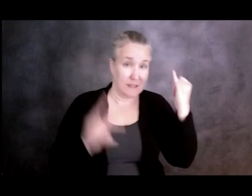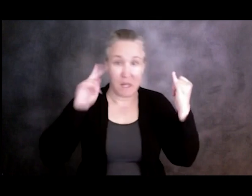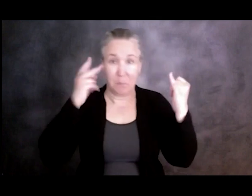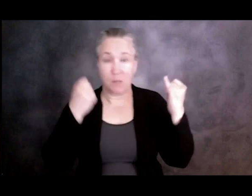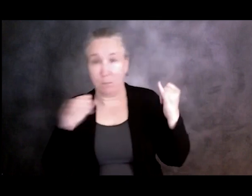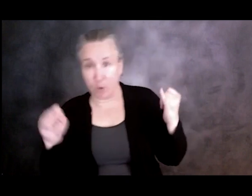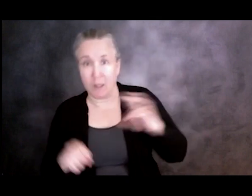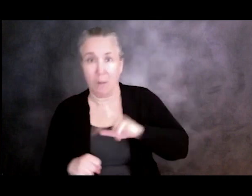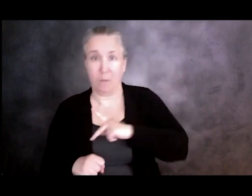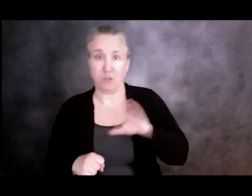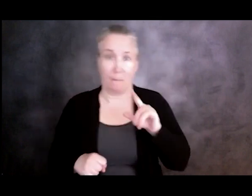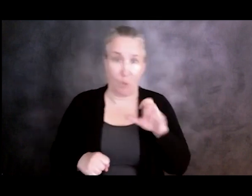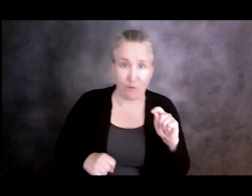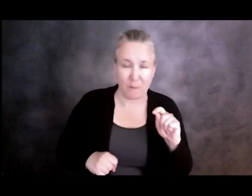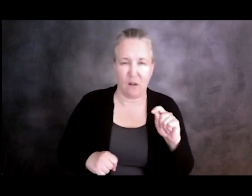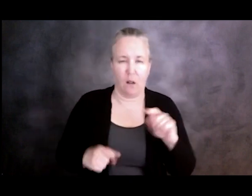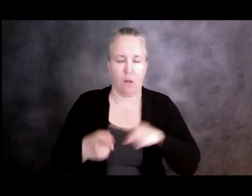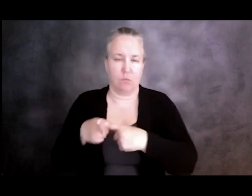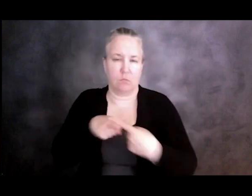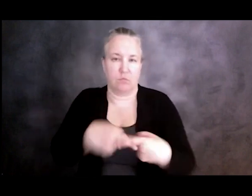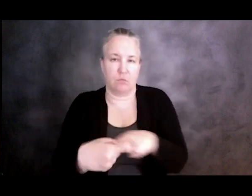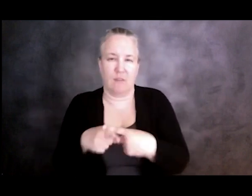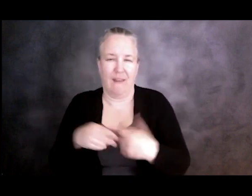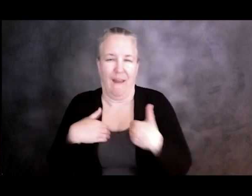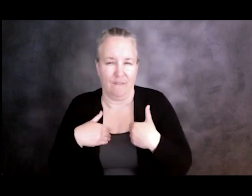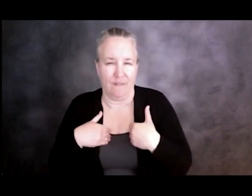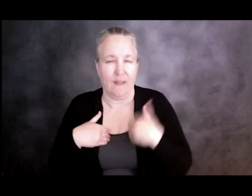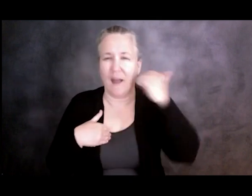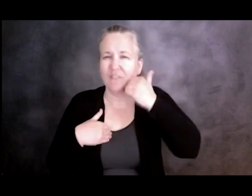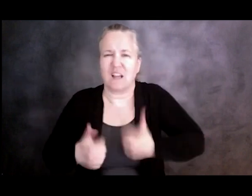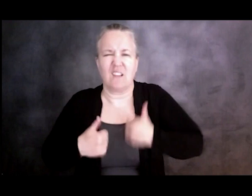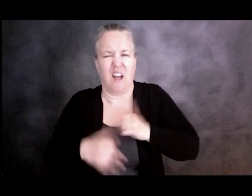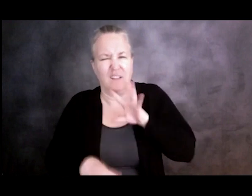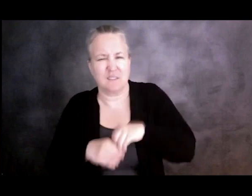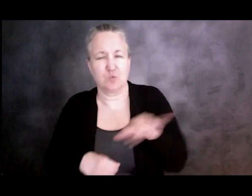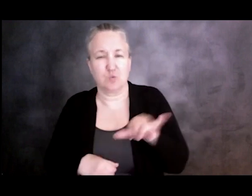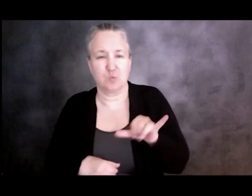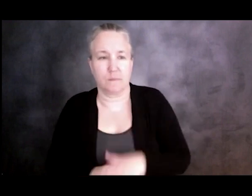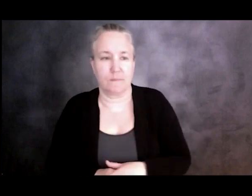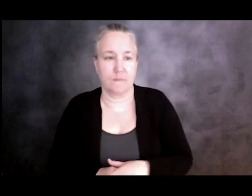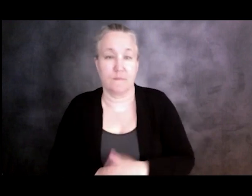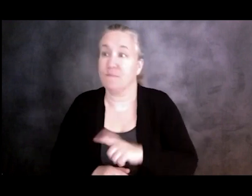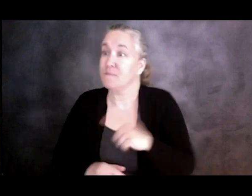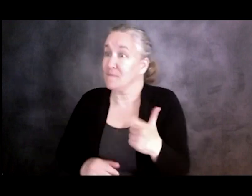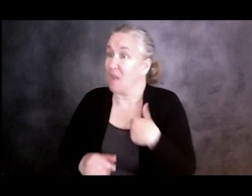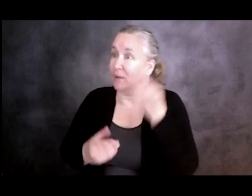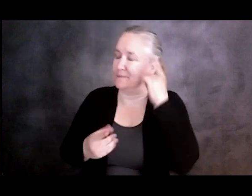and personal movements and people's everyday lives, not just academic lines. I was immediately thinking of that one character as you were